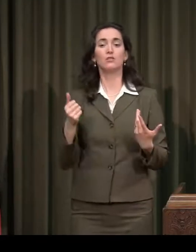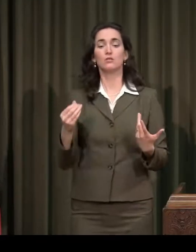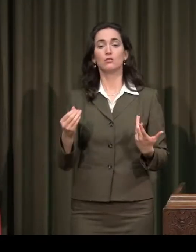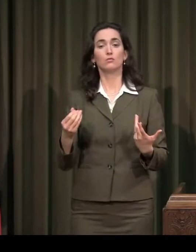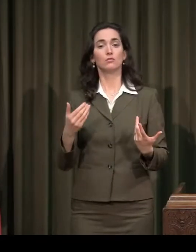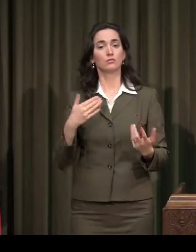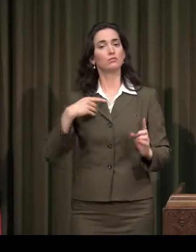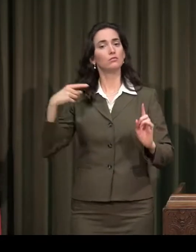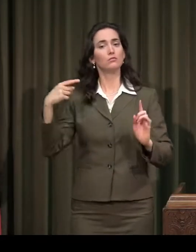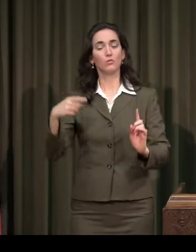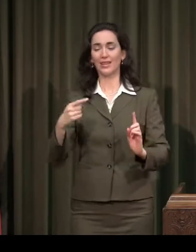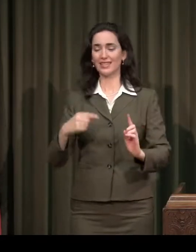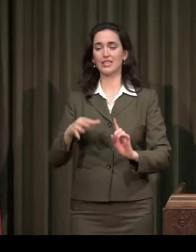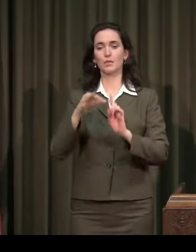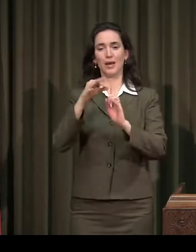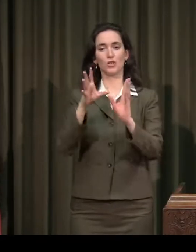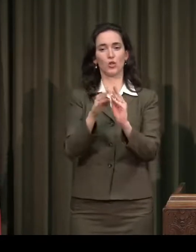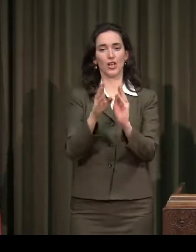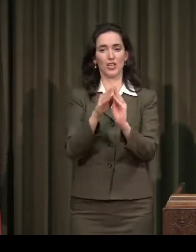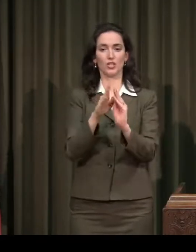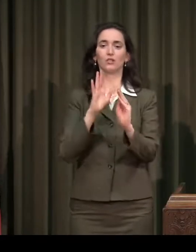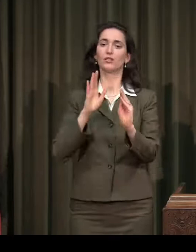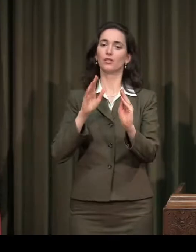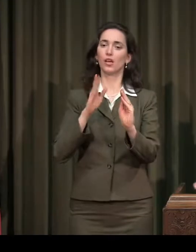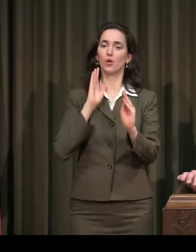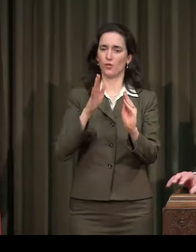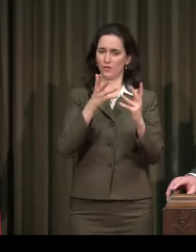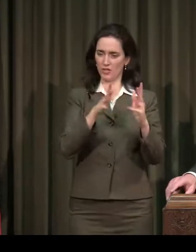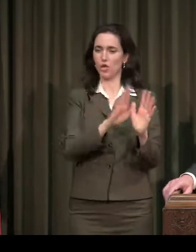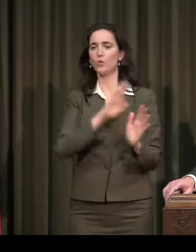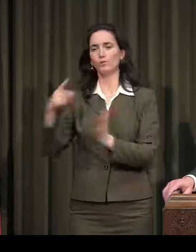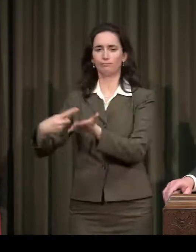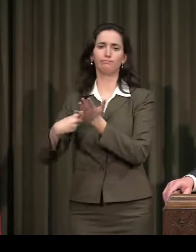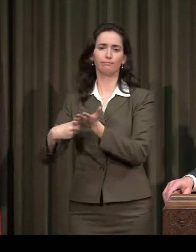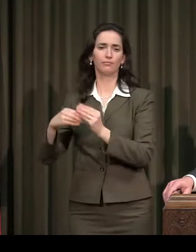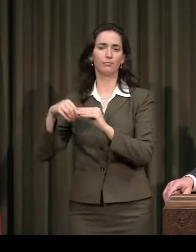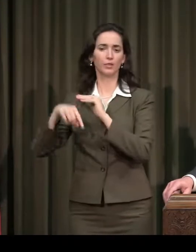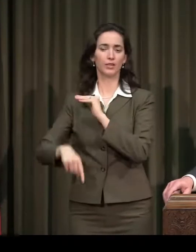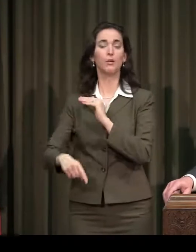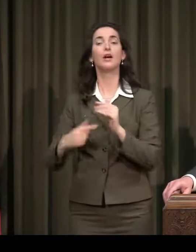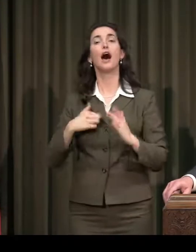special session so i hope that the house will take its time on sunday and